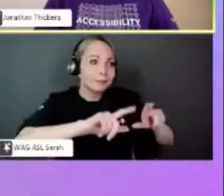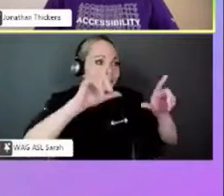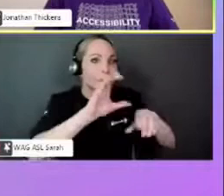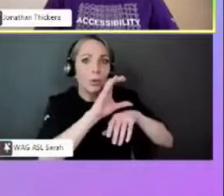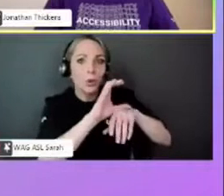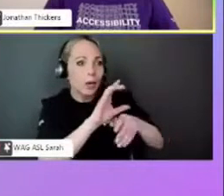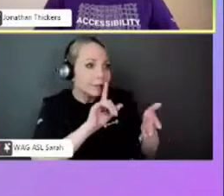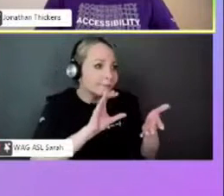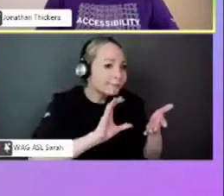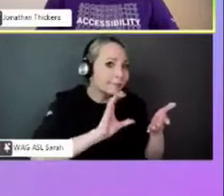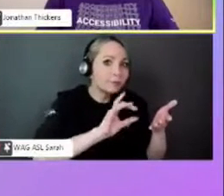in axe Developer Hub,